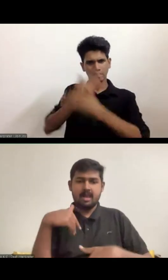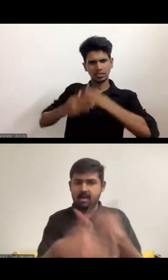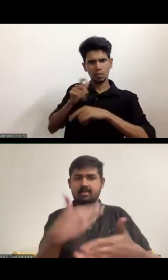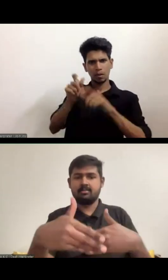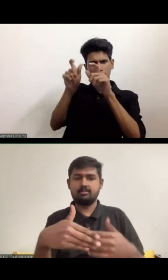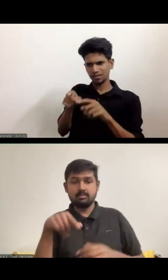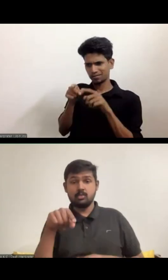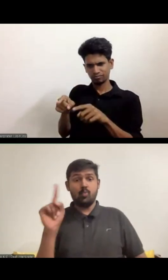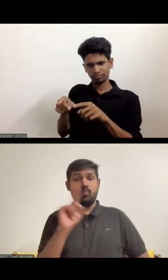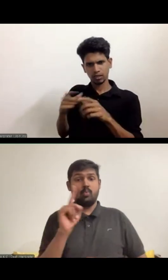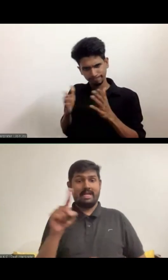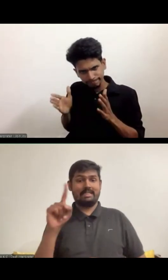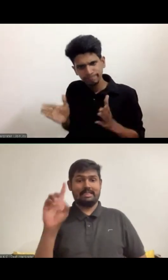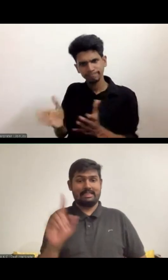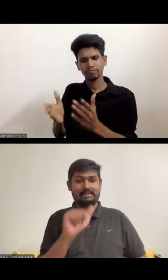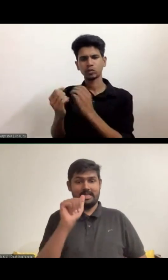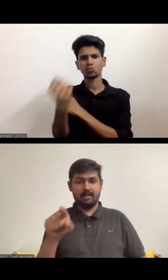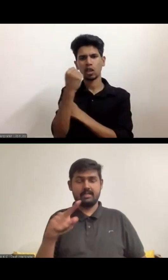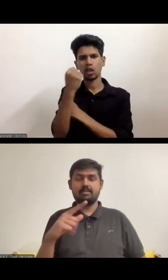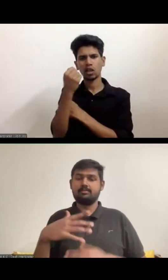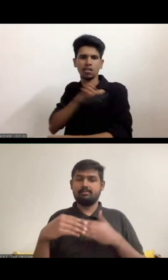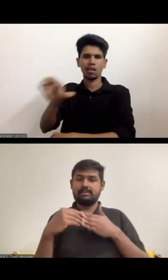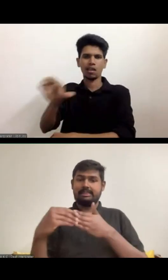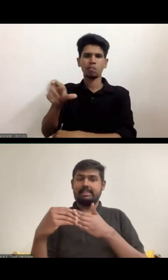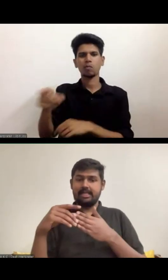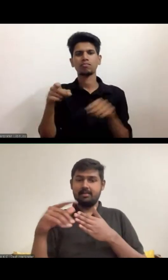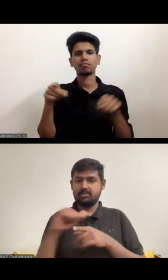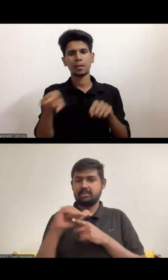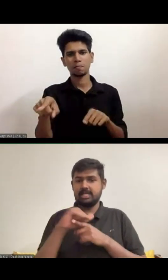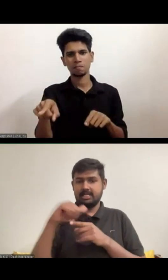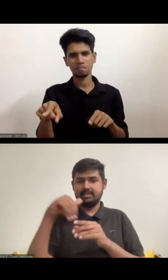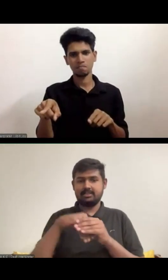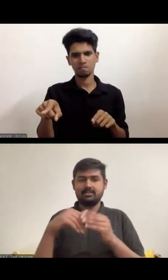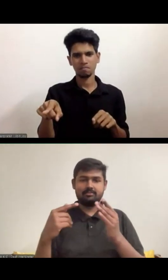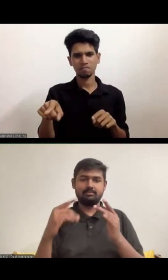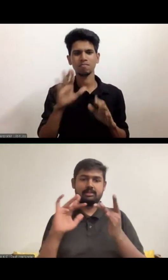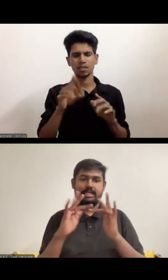We want to see that disability voice throughout the conference, this conference, other